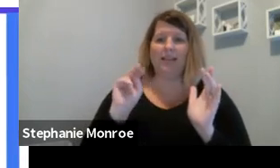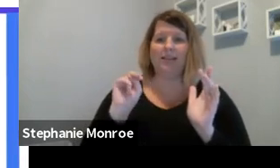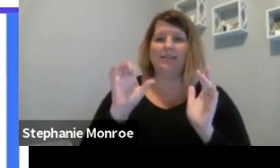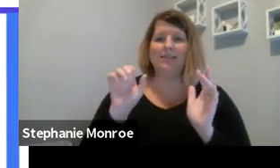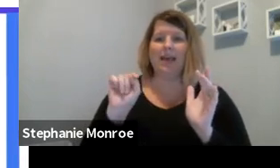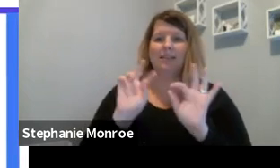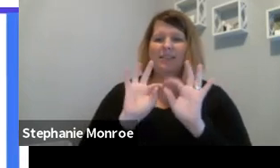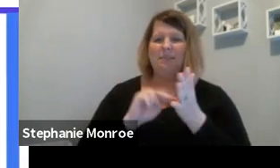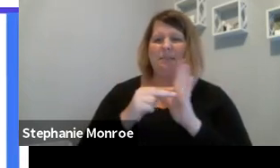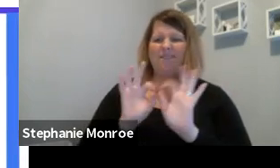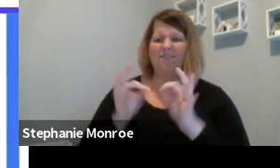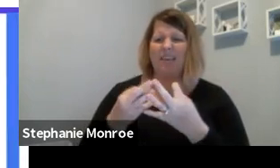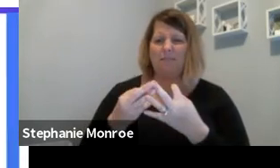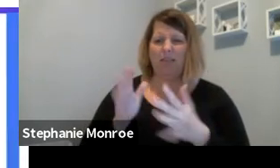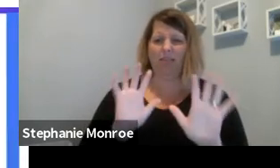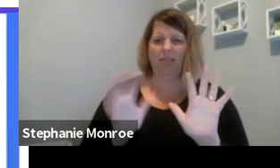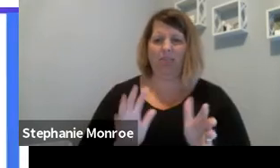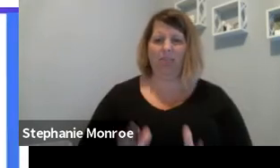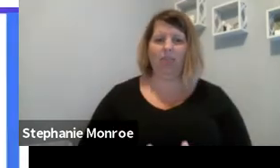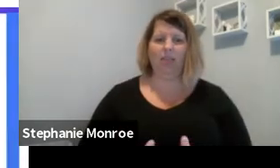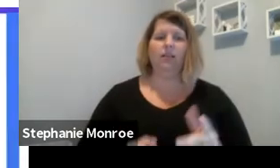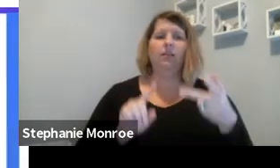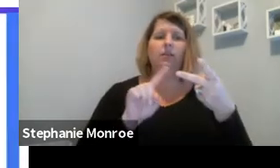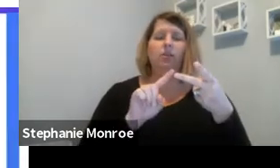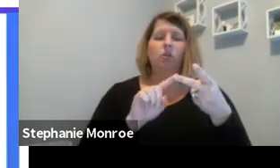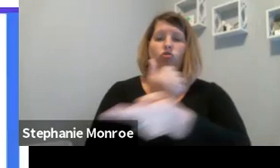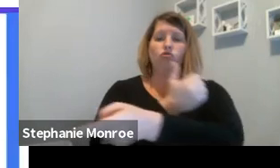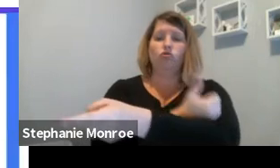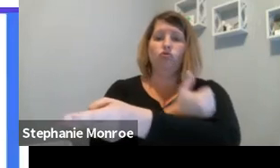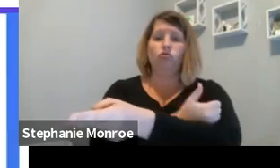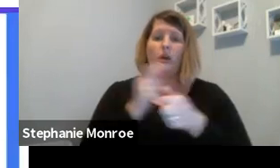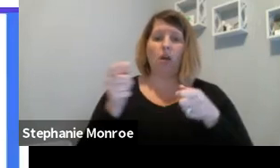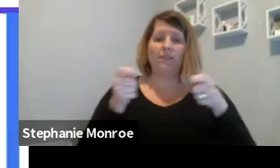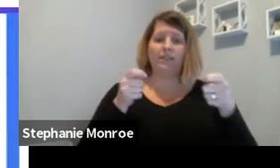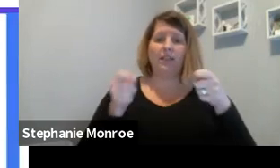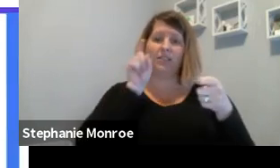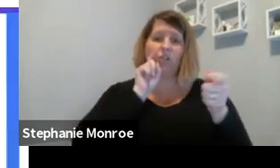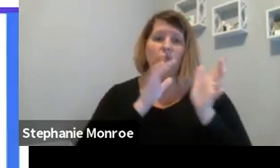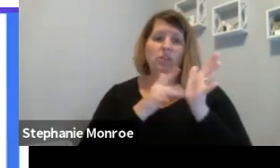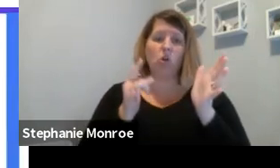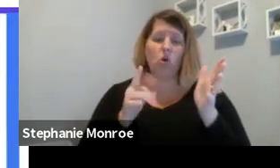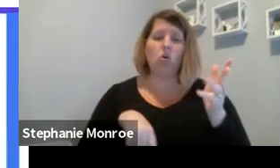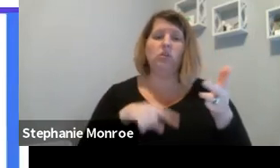drug-facilitated sexual assault, intimate sexual abuse.